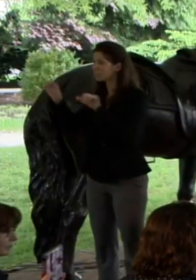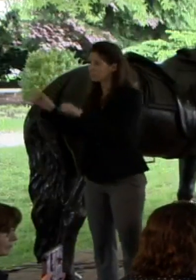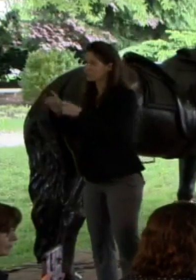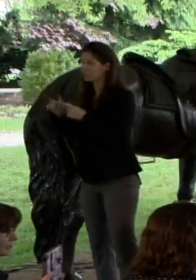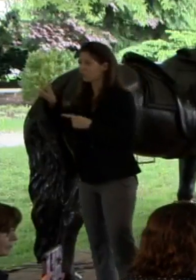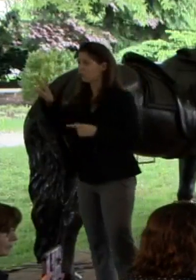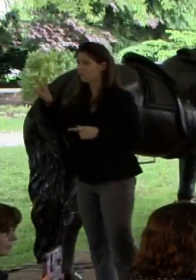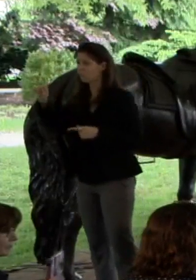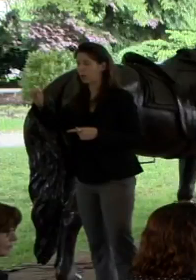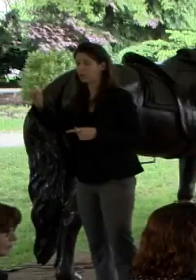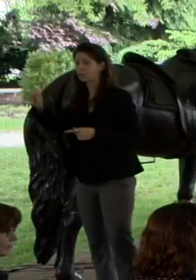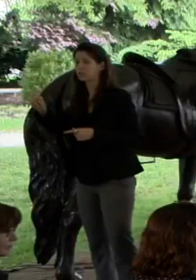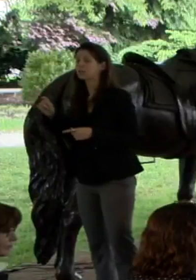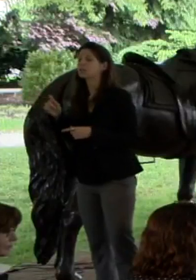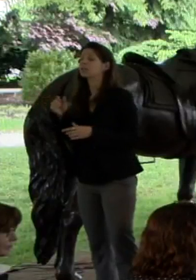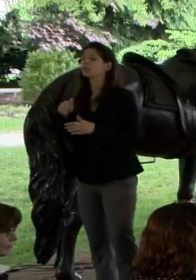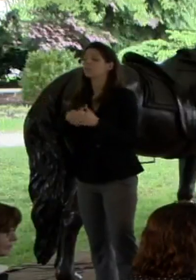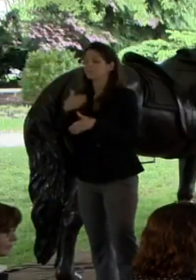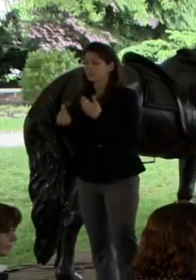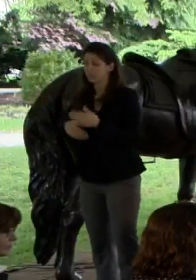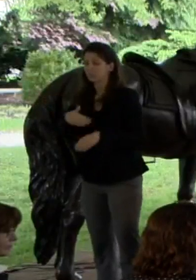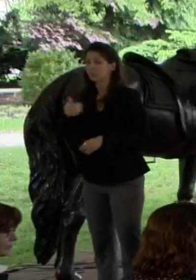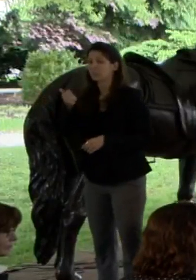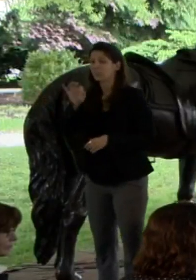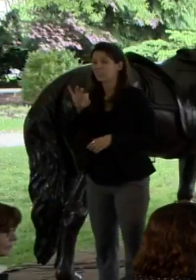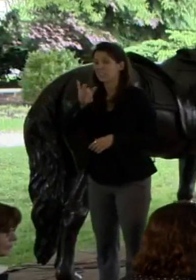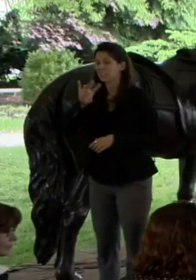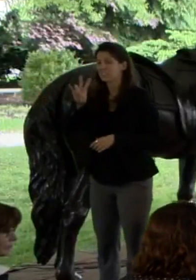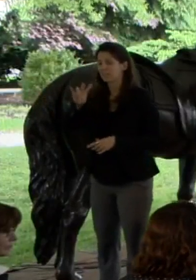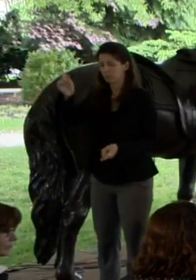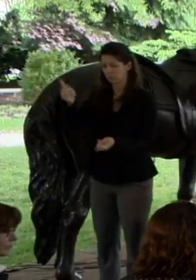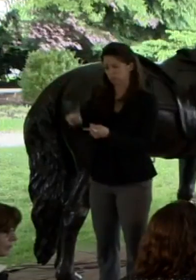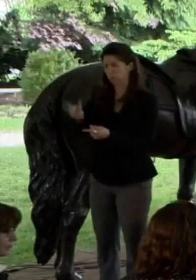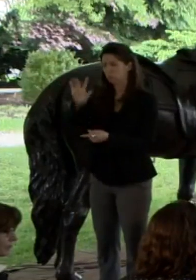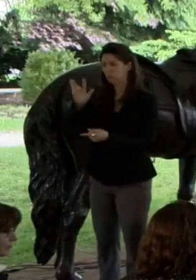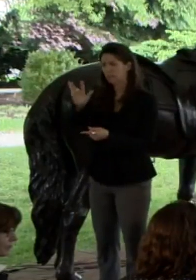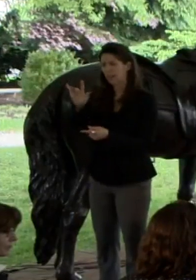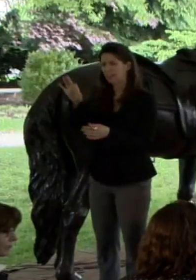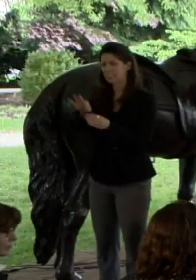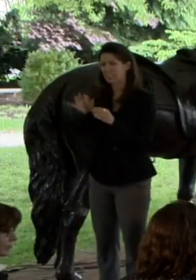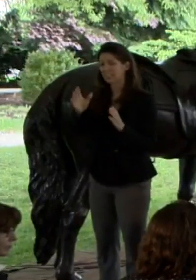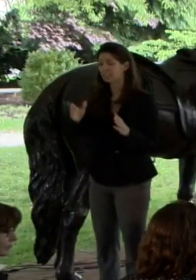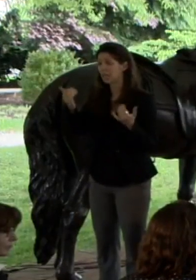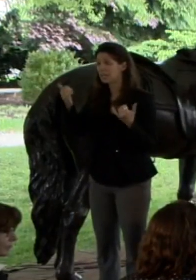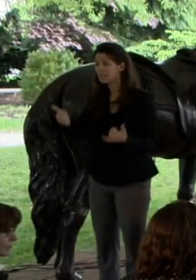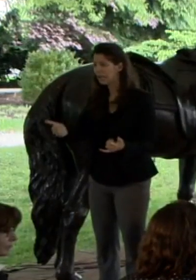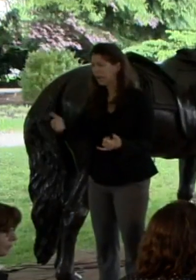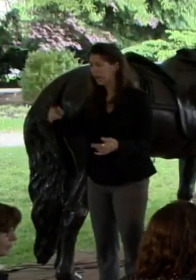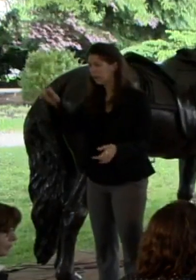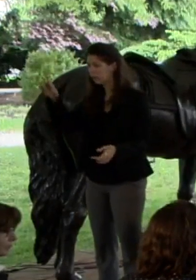PROCESS. IN '82 THEY WERE RECOMMENDING 40 DELEGATES, WHICH IS SIMILAR TO